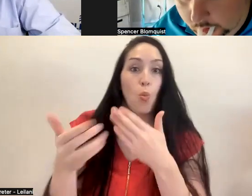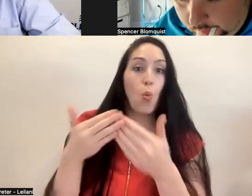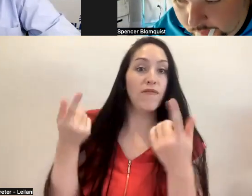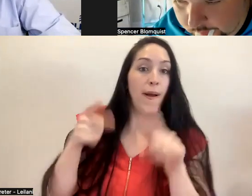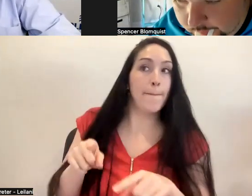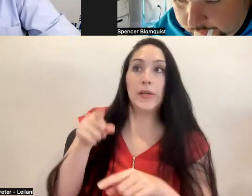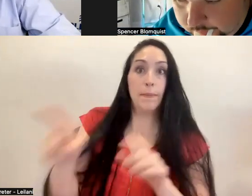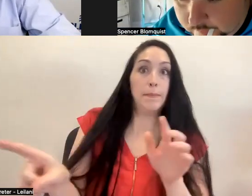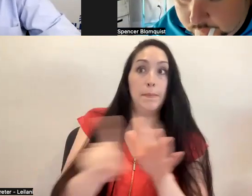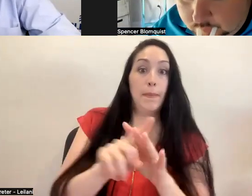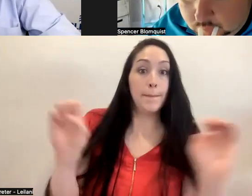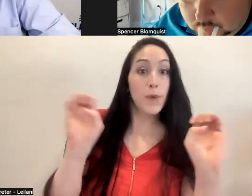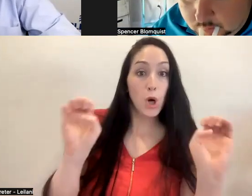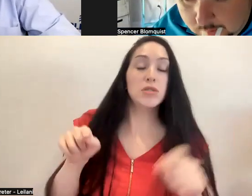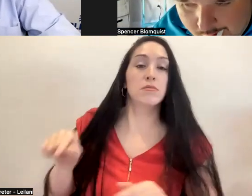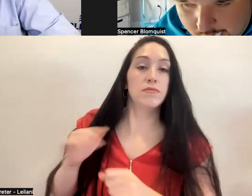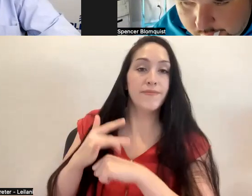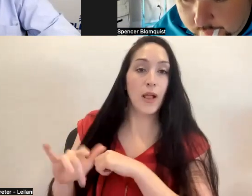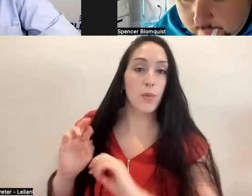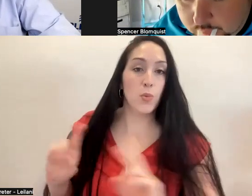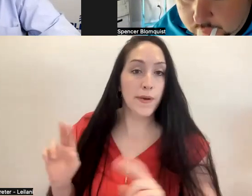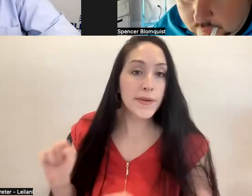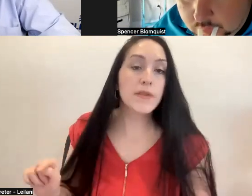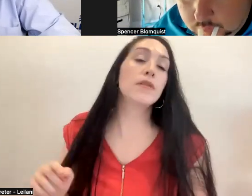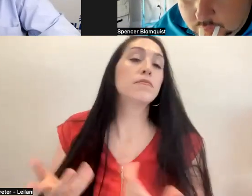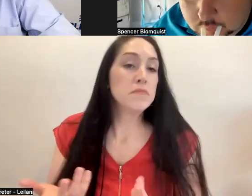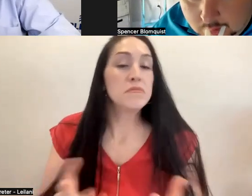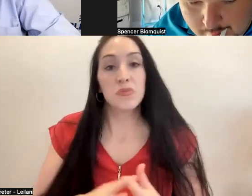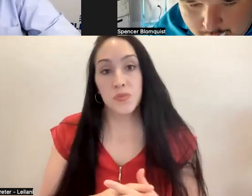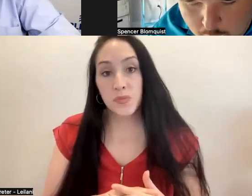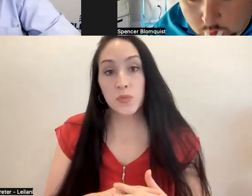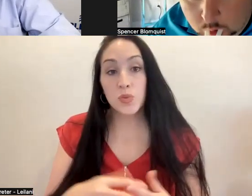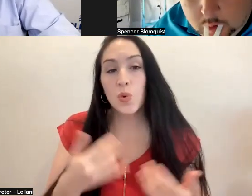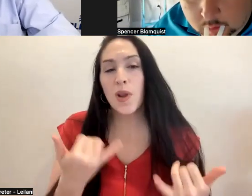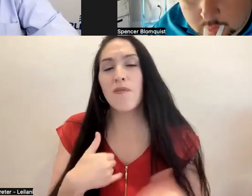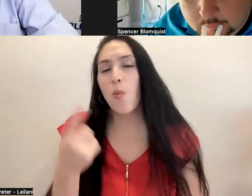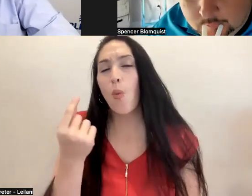11:18:17 So with that I won't. I want one more question, and then we'll dig into some